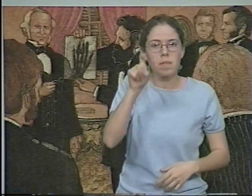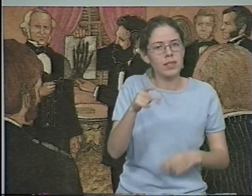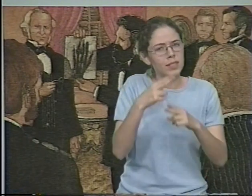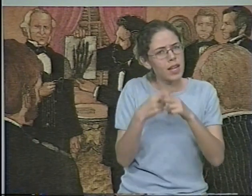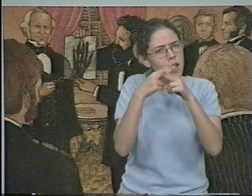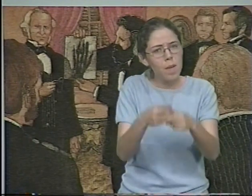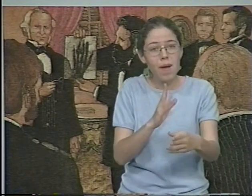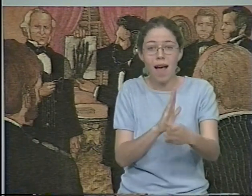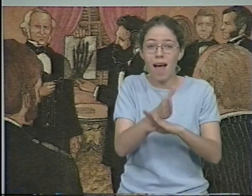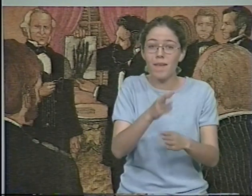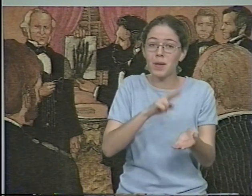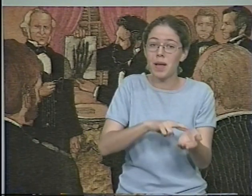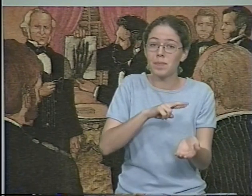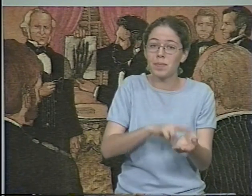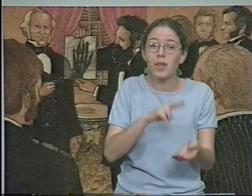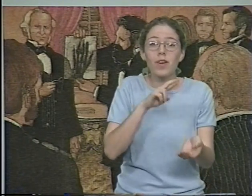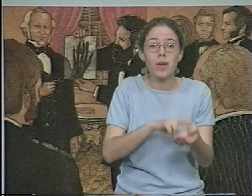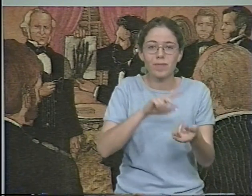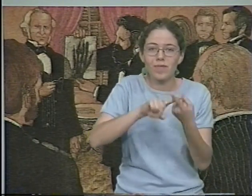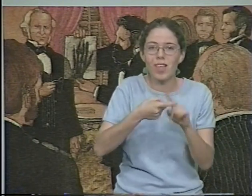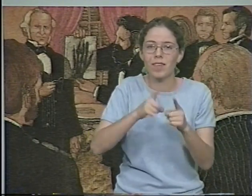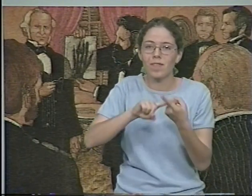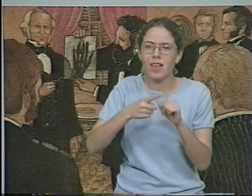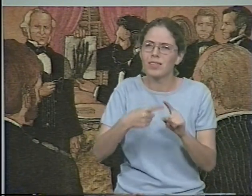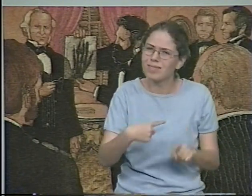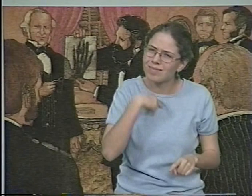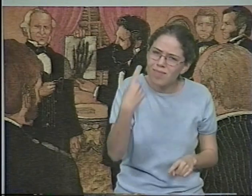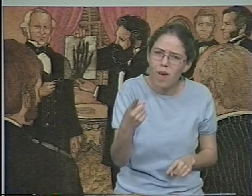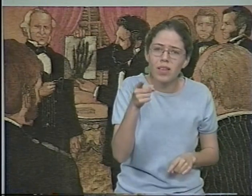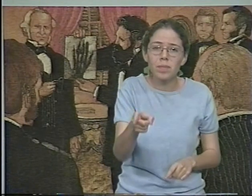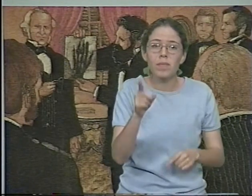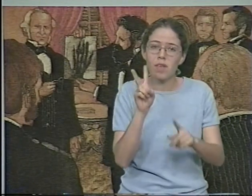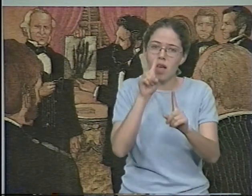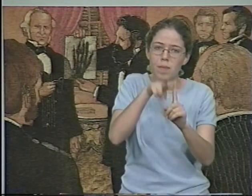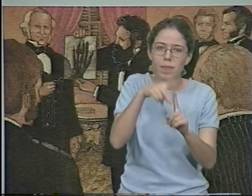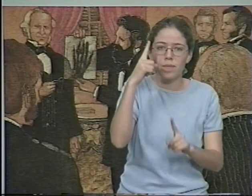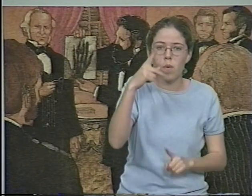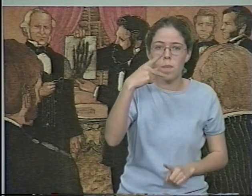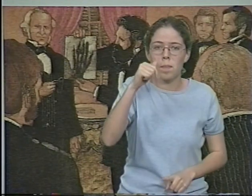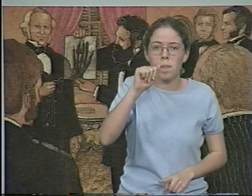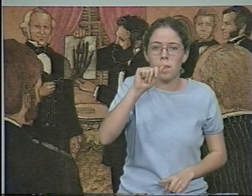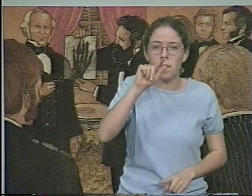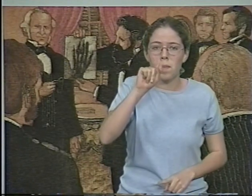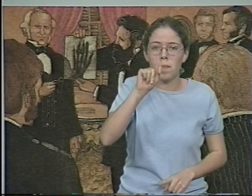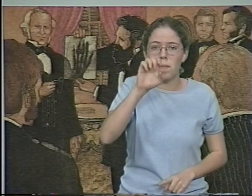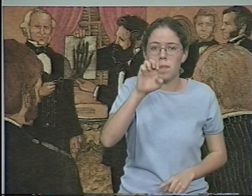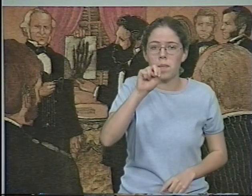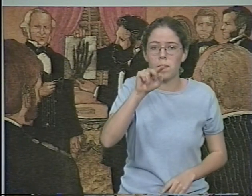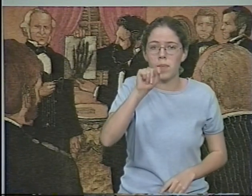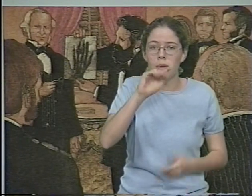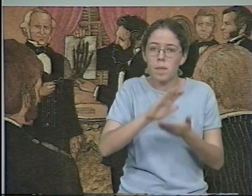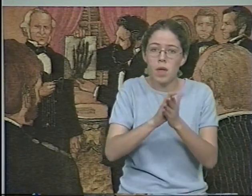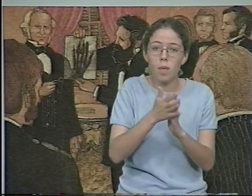joint by joint. It was miraculous! Everyone burst into cheers and insisted the